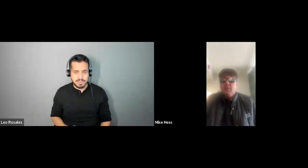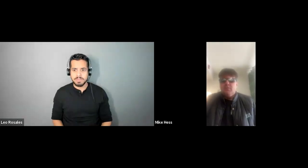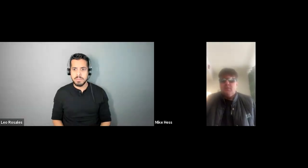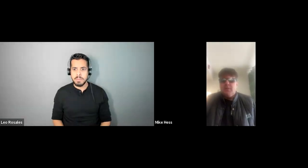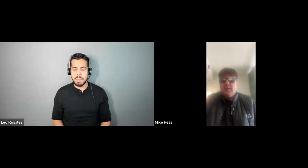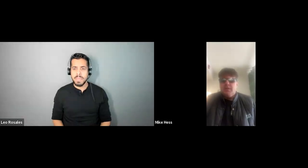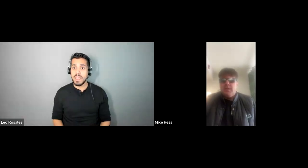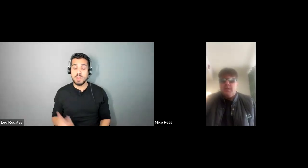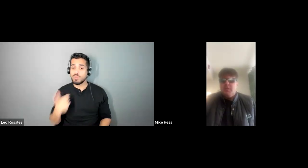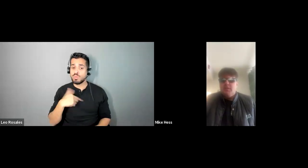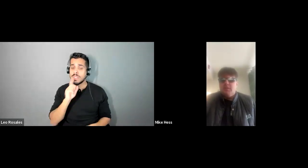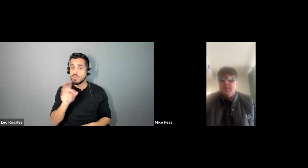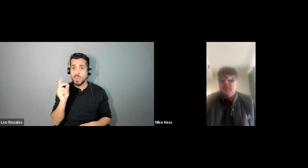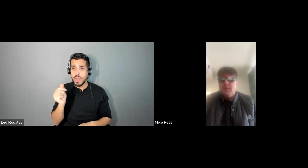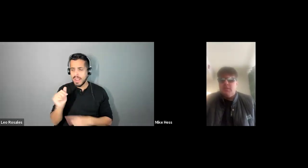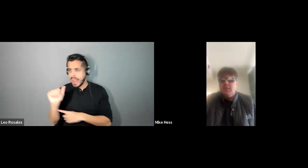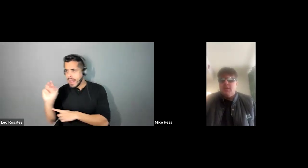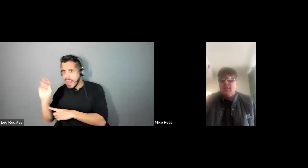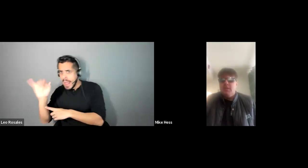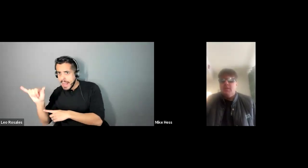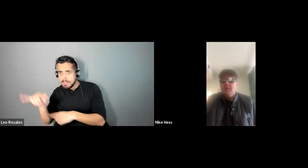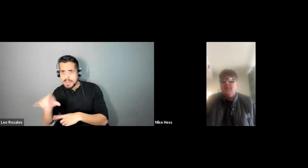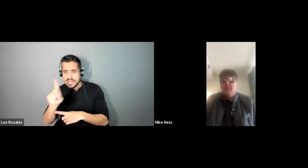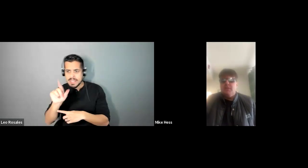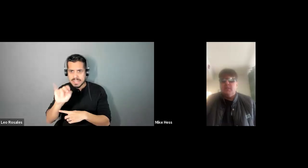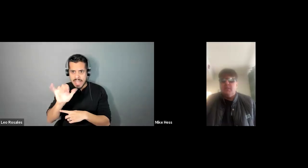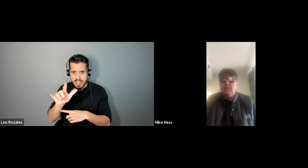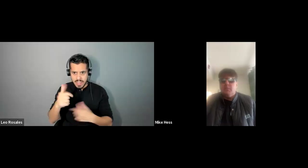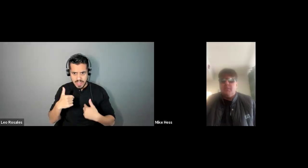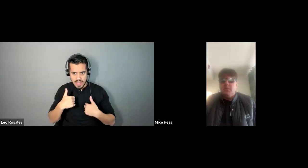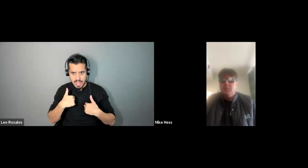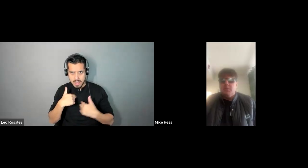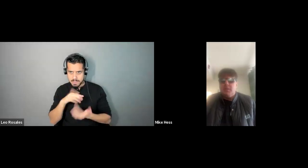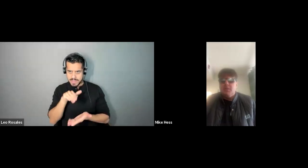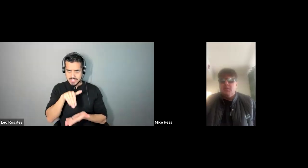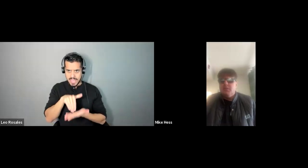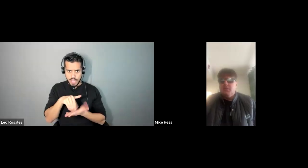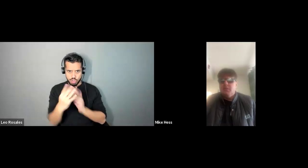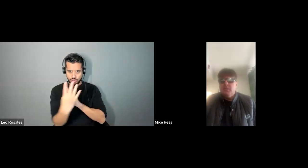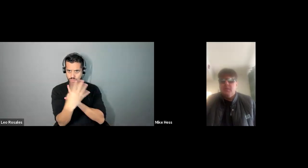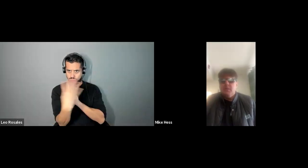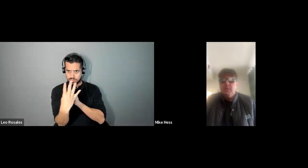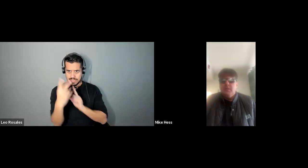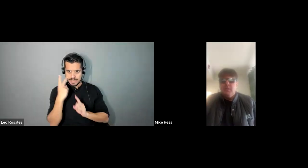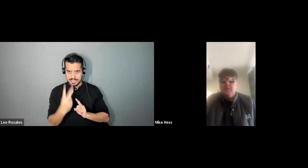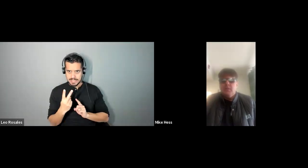Uh... real quick, either Amy or Daniel, am I-- am I fairly centered from a video perspective? [Amy] You're perfect, Mike.